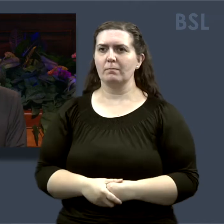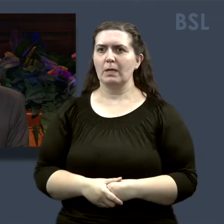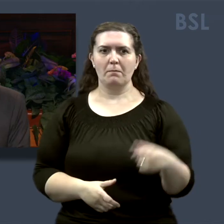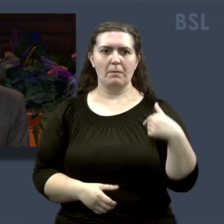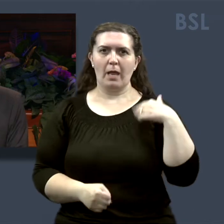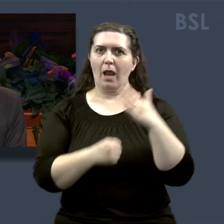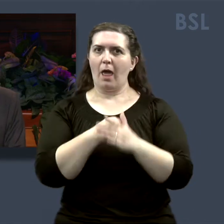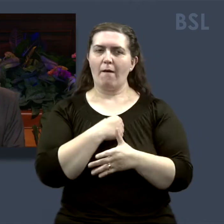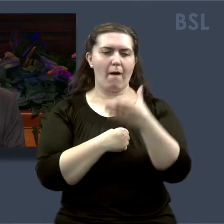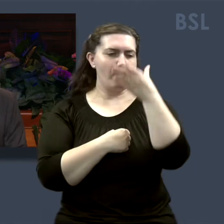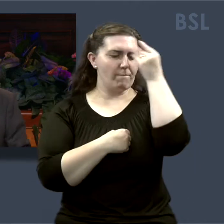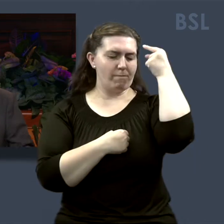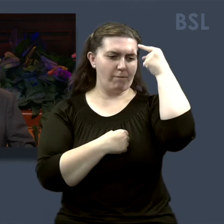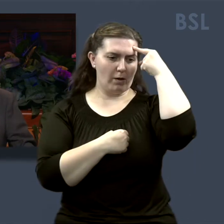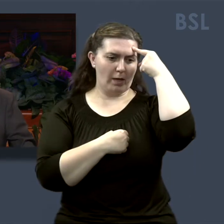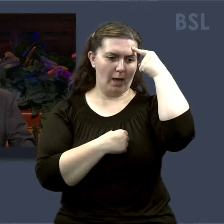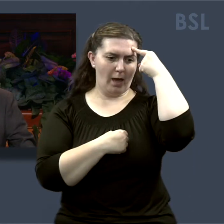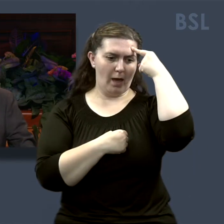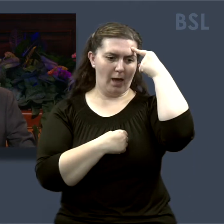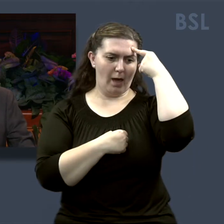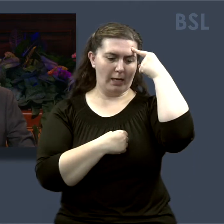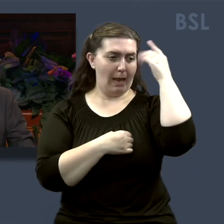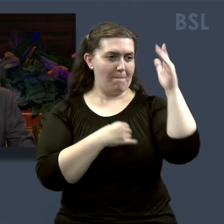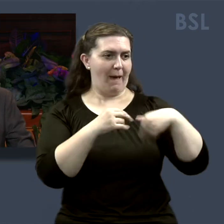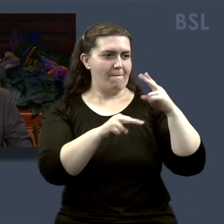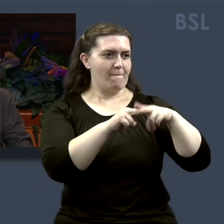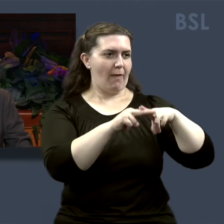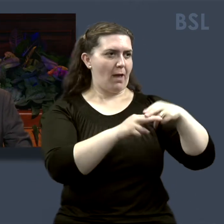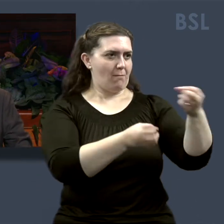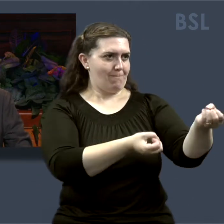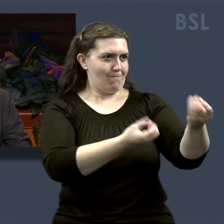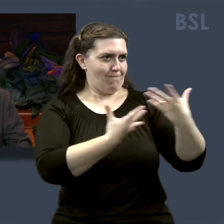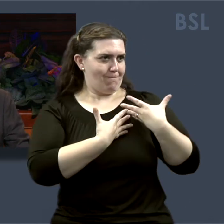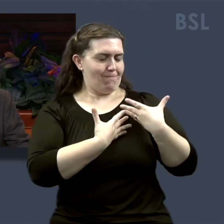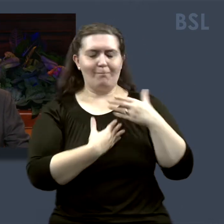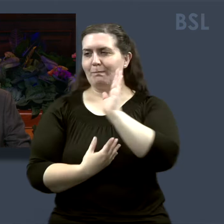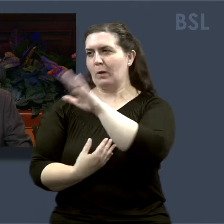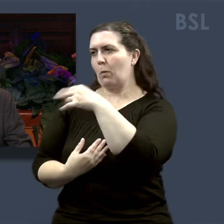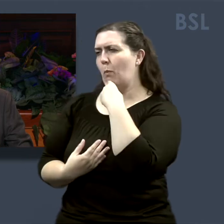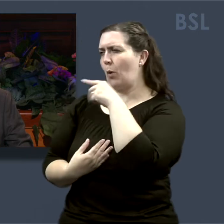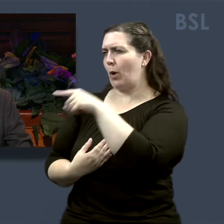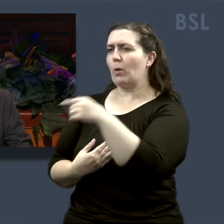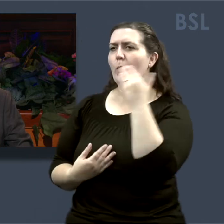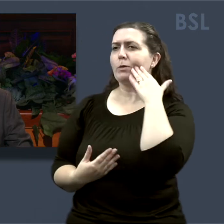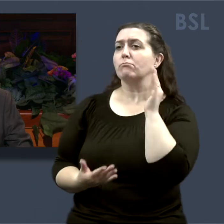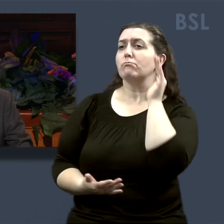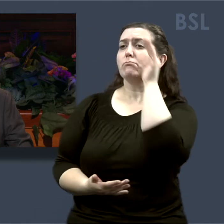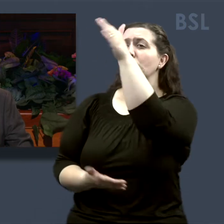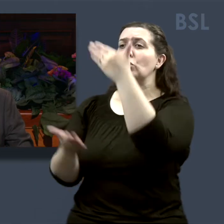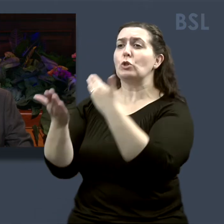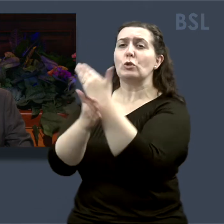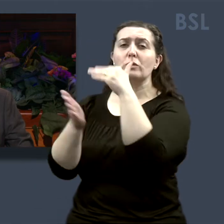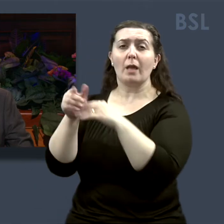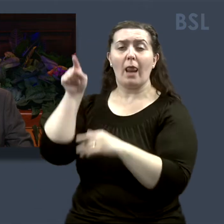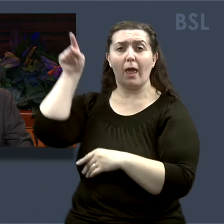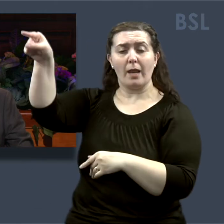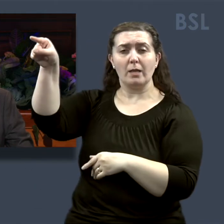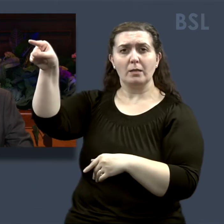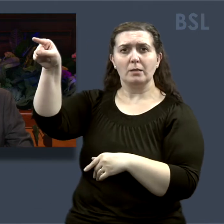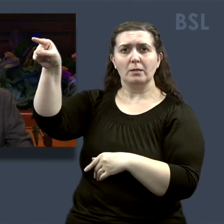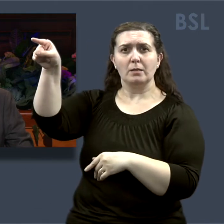“I will never forget the day I left, my father's last words to me... My boy, when you will go out on that mission;